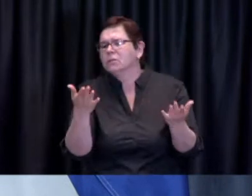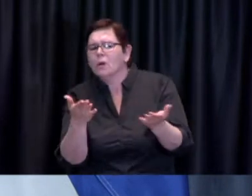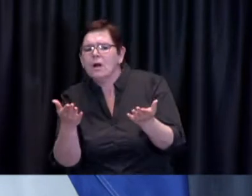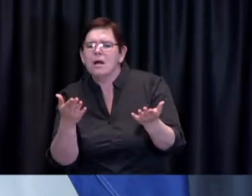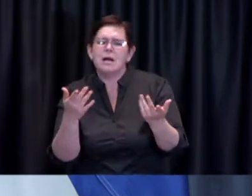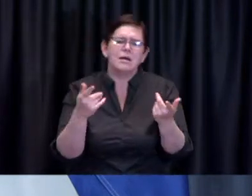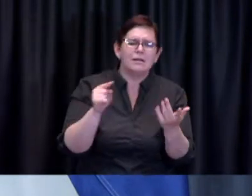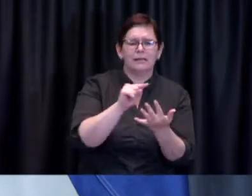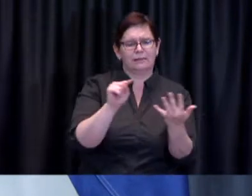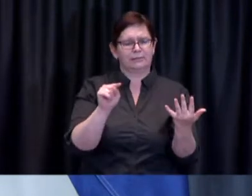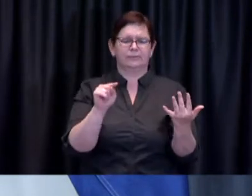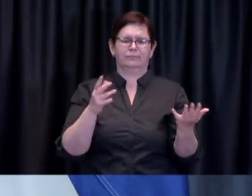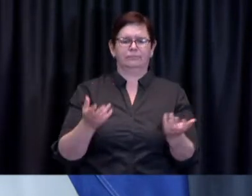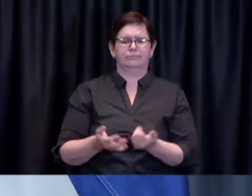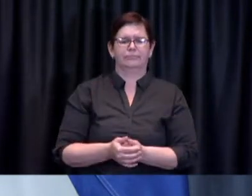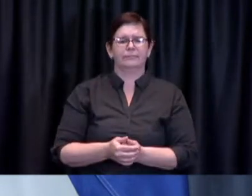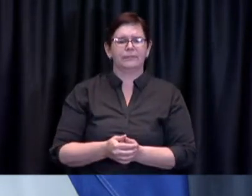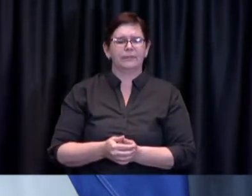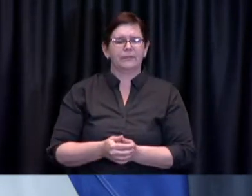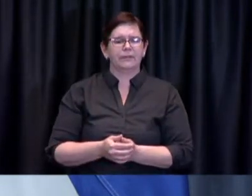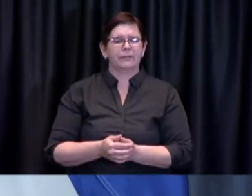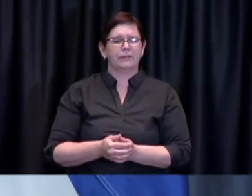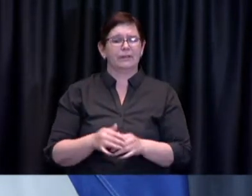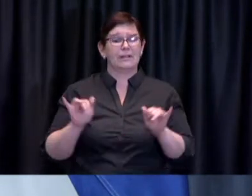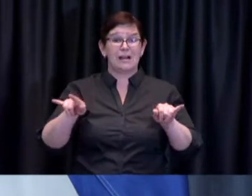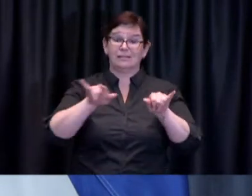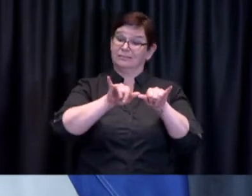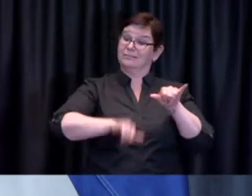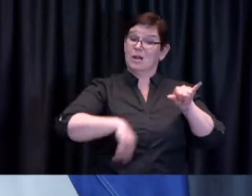replaced by some sort of reopening plan which I hope is simple and straightforward and we'll